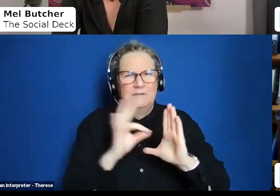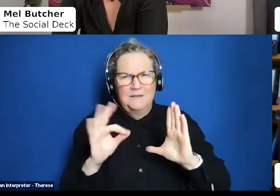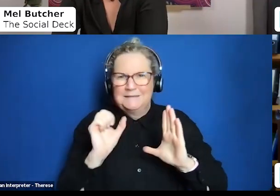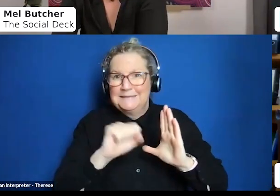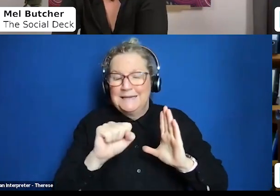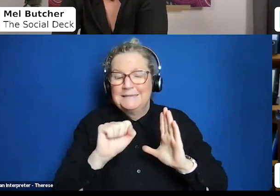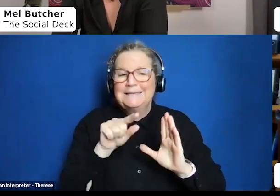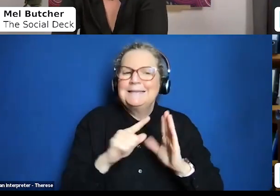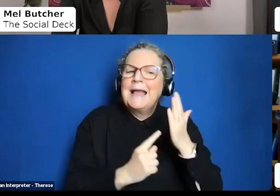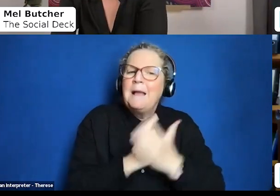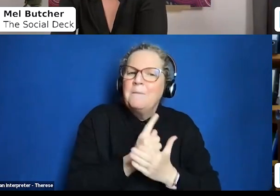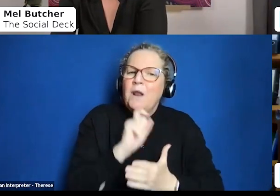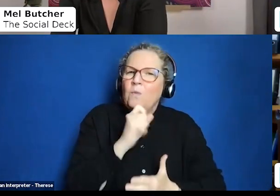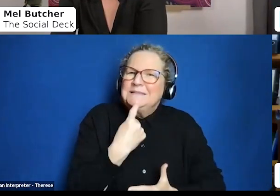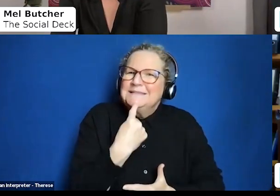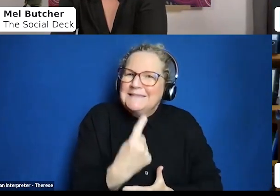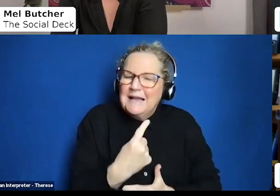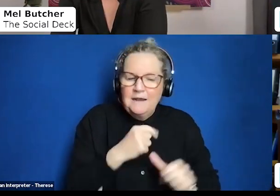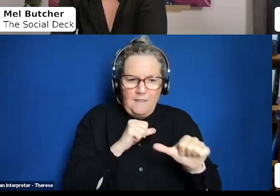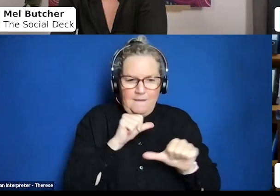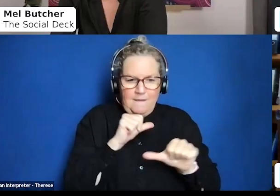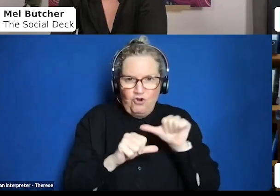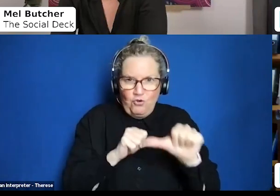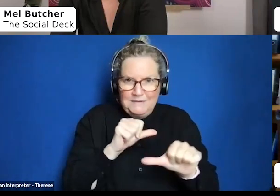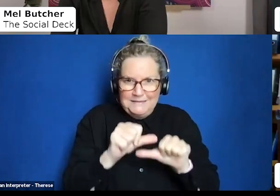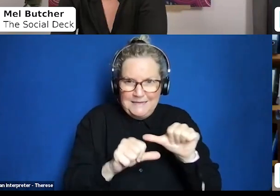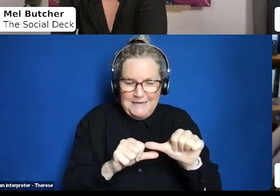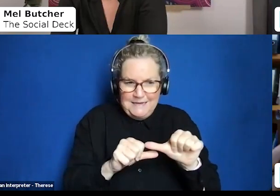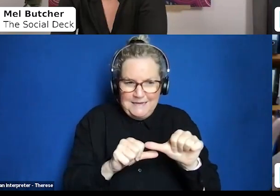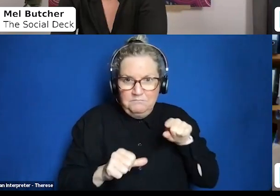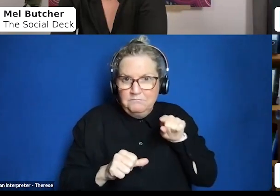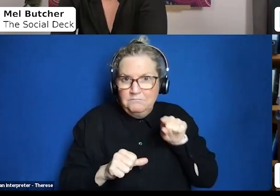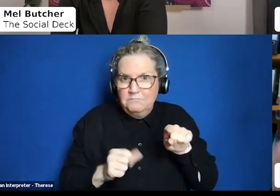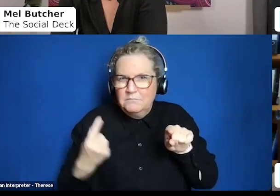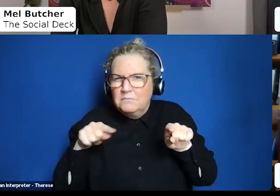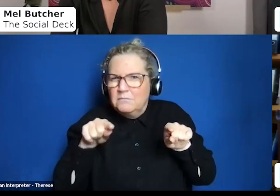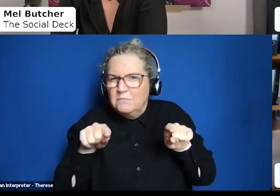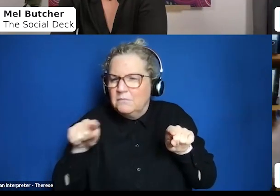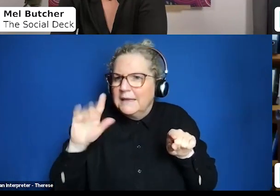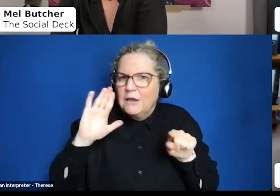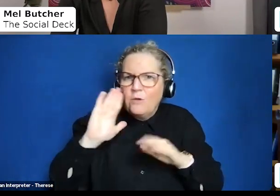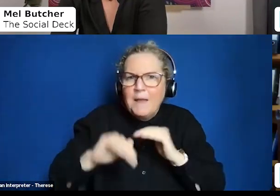I will say that the process happened around the same time that we were hearing things about robodebt and things about